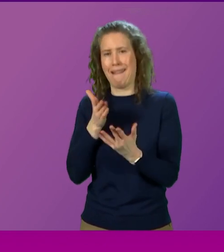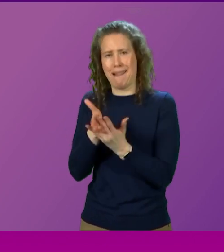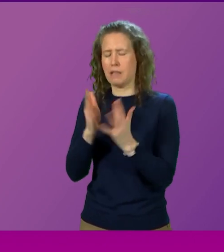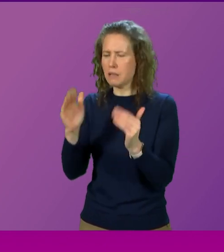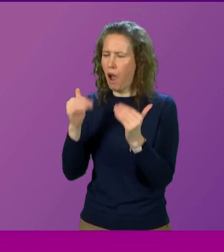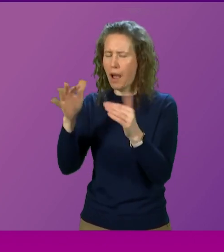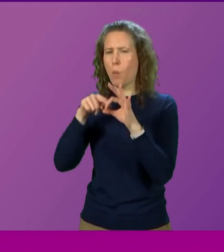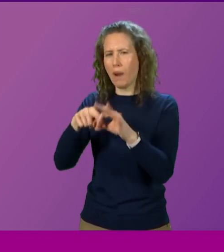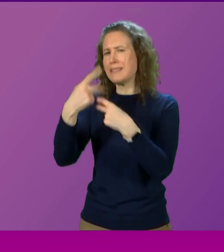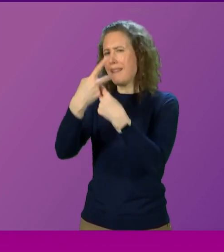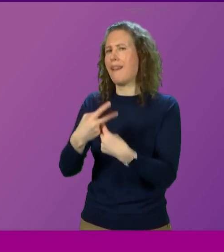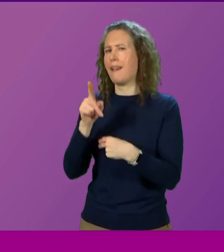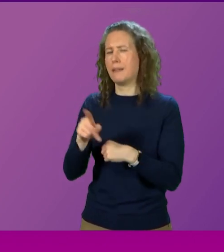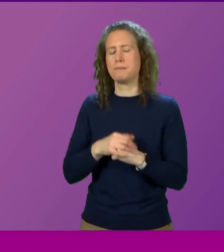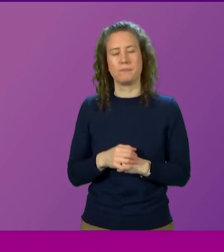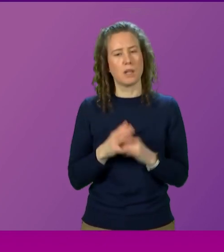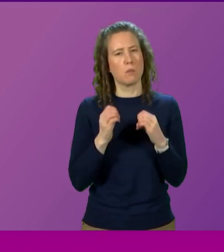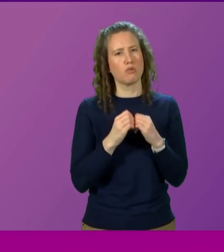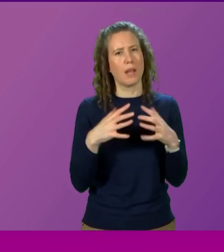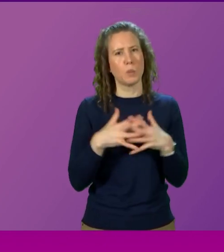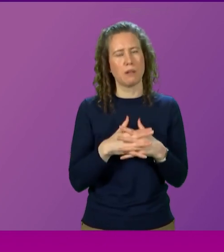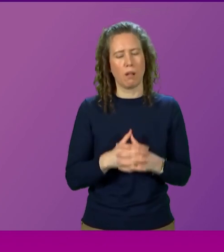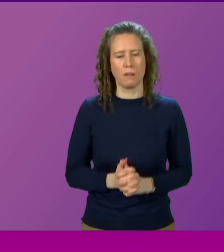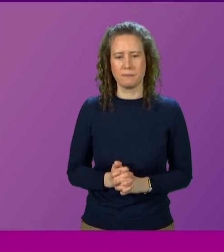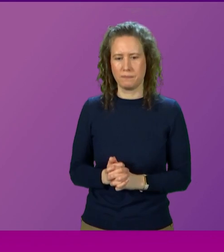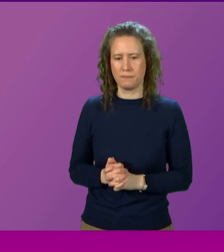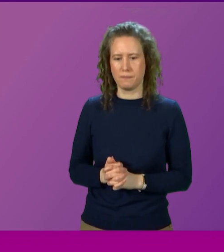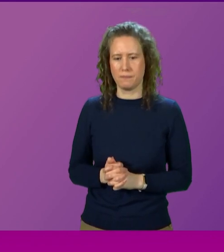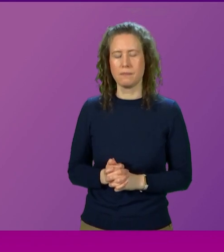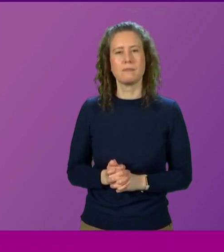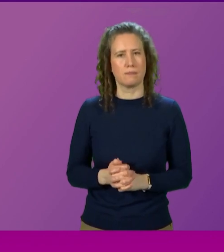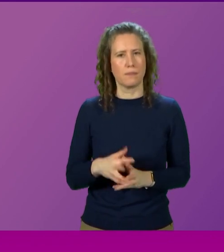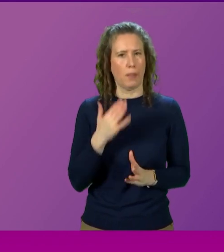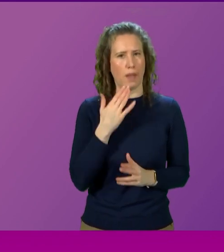care that they need.